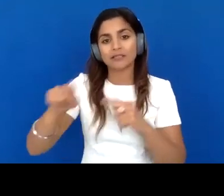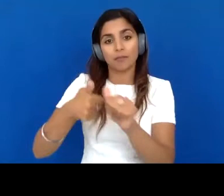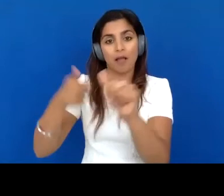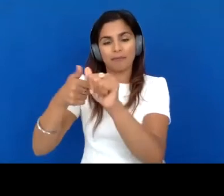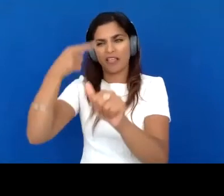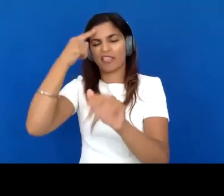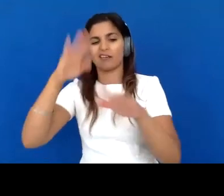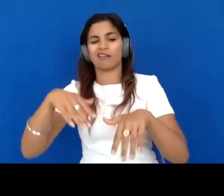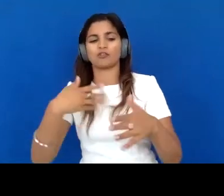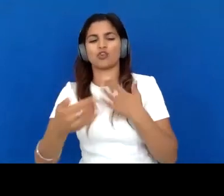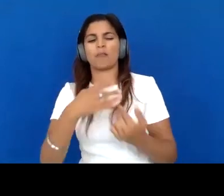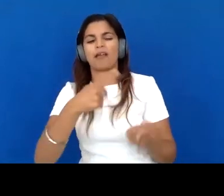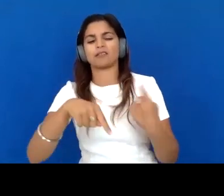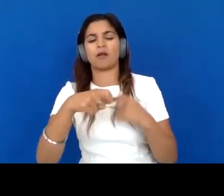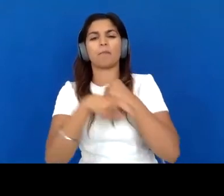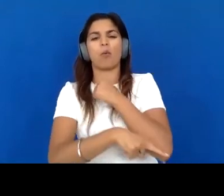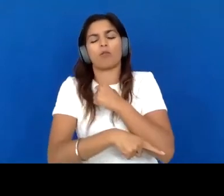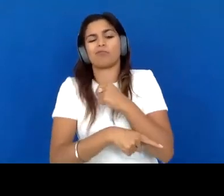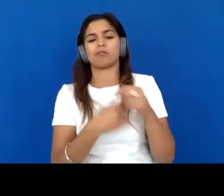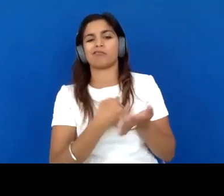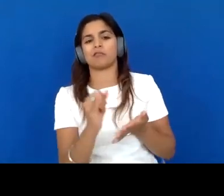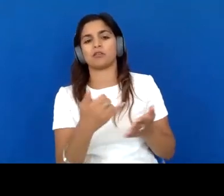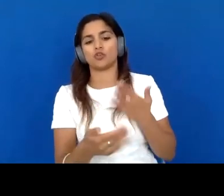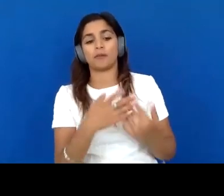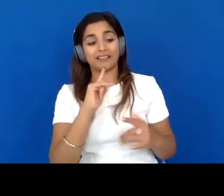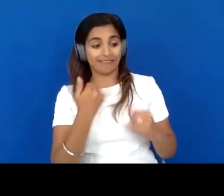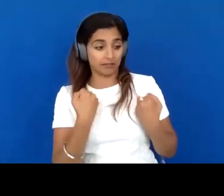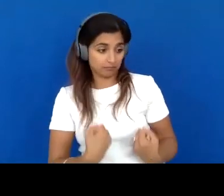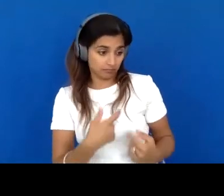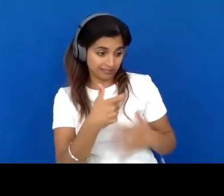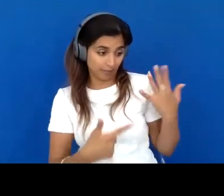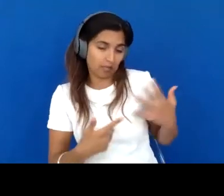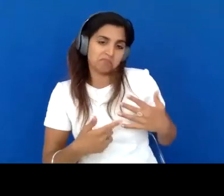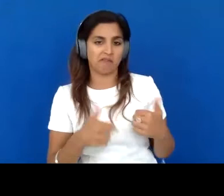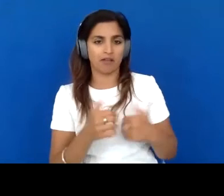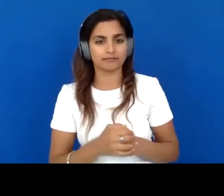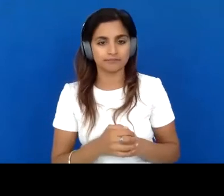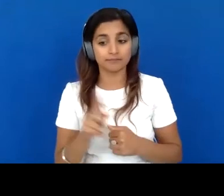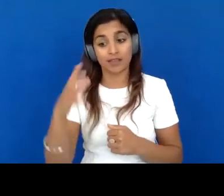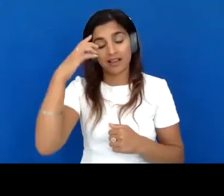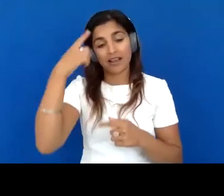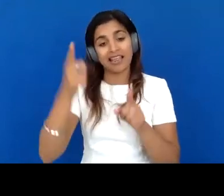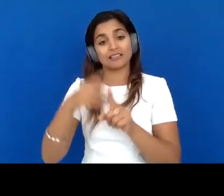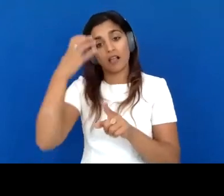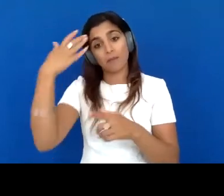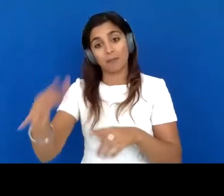negotiations with the us-based company the Indian government fold rounded agricultural profit and foreign capital at the expense of its most vulnerable